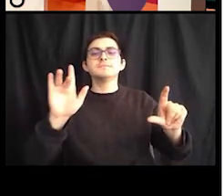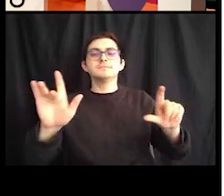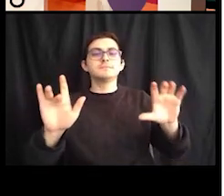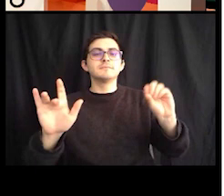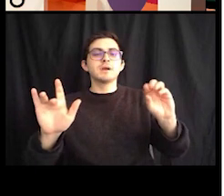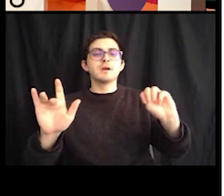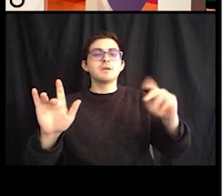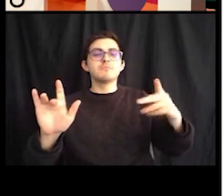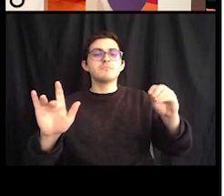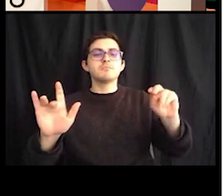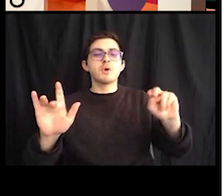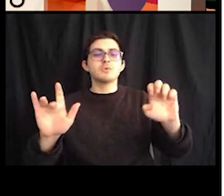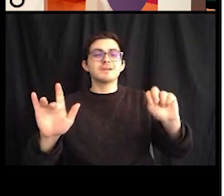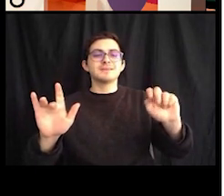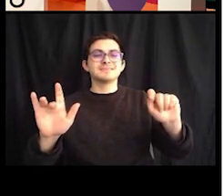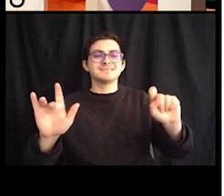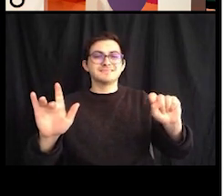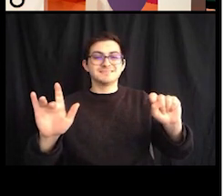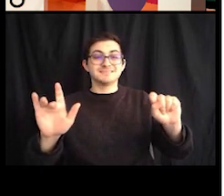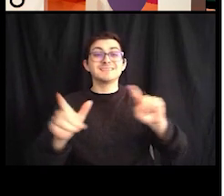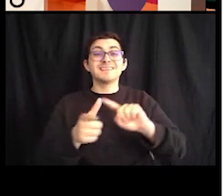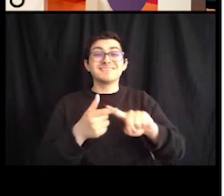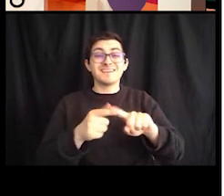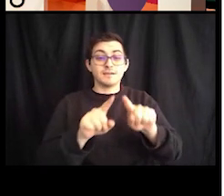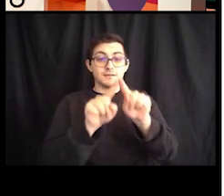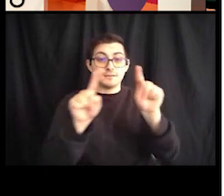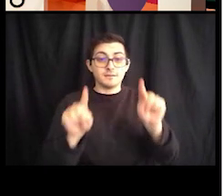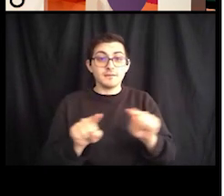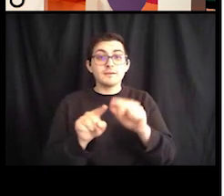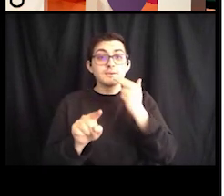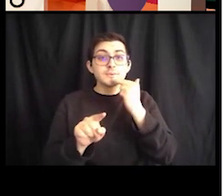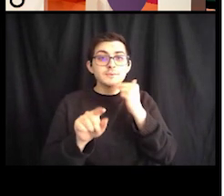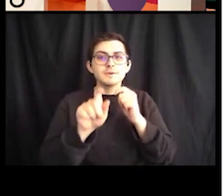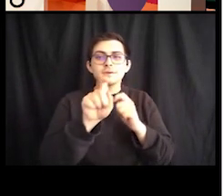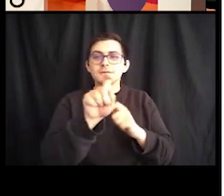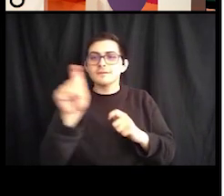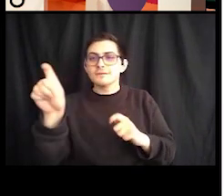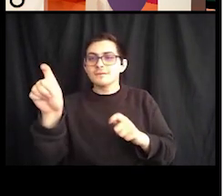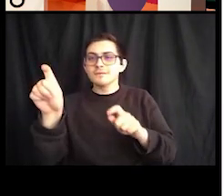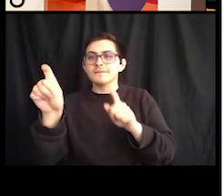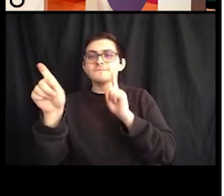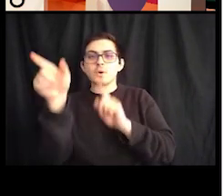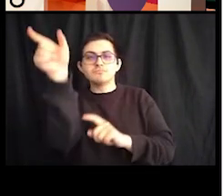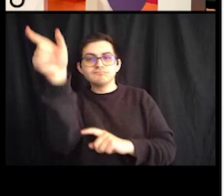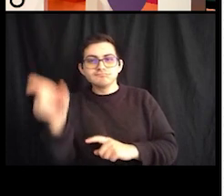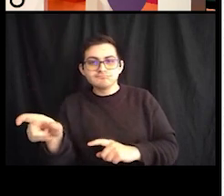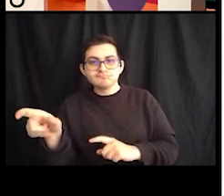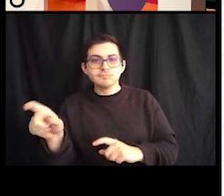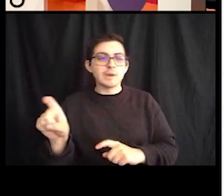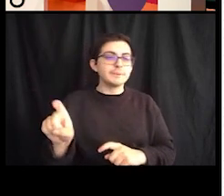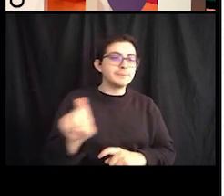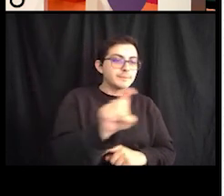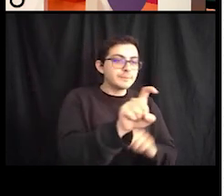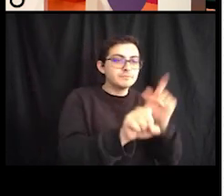so you can put up stickers really quickly. Oh awesome. OK well, I got to work with a bunch of artists